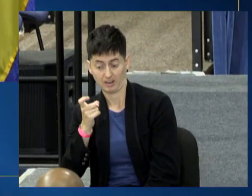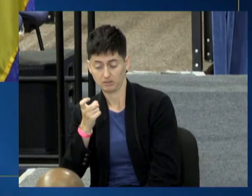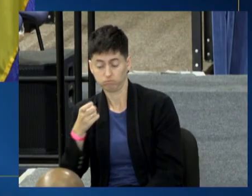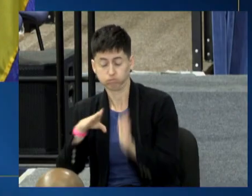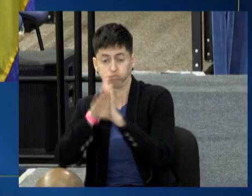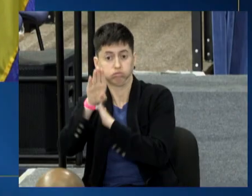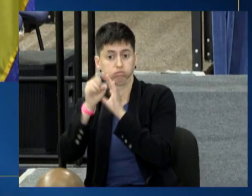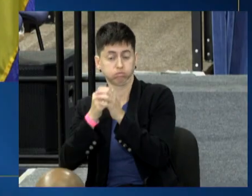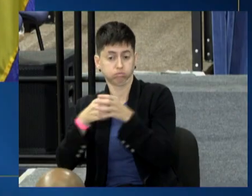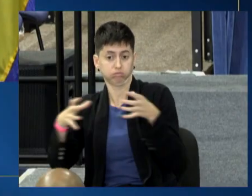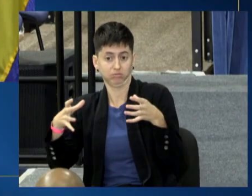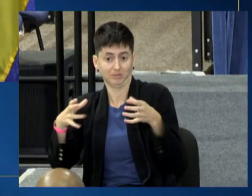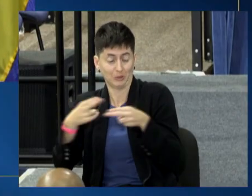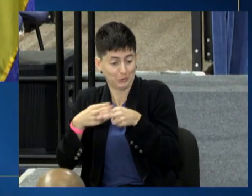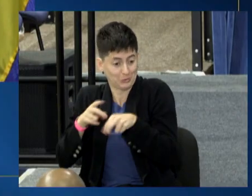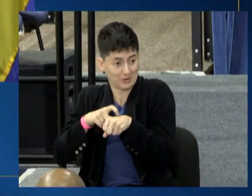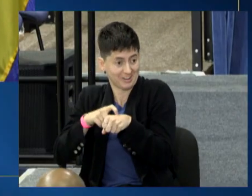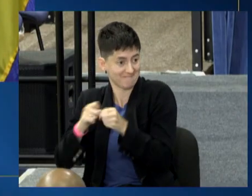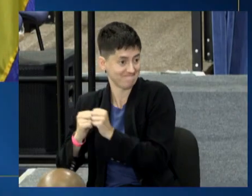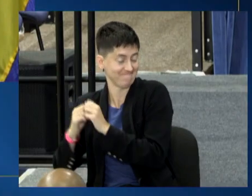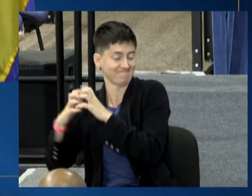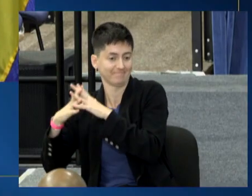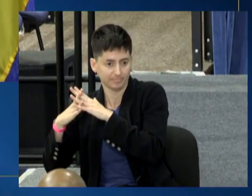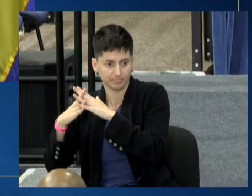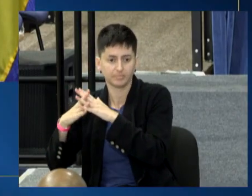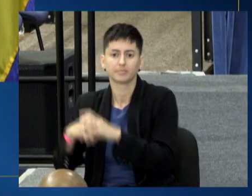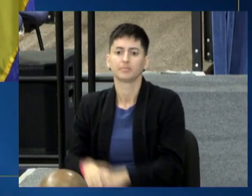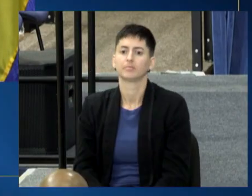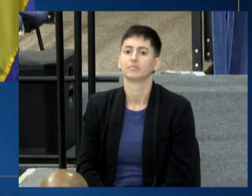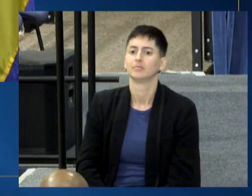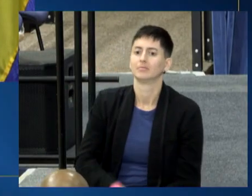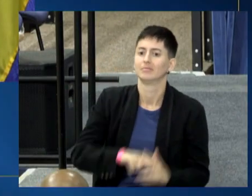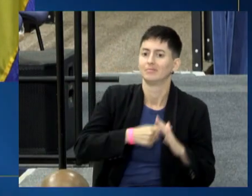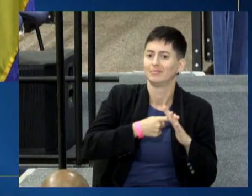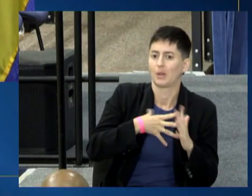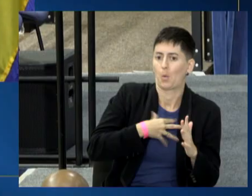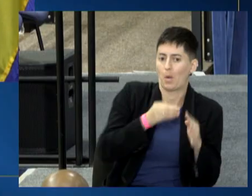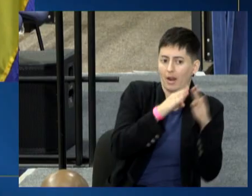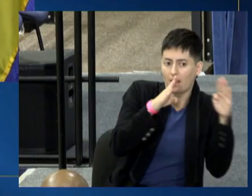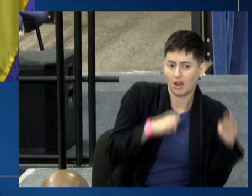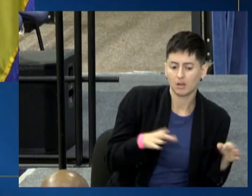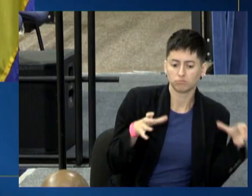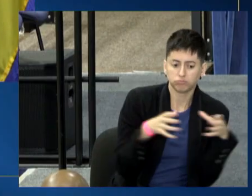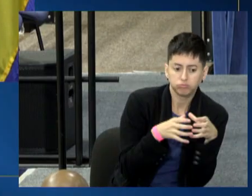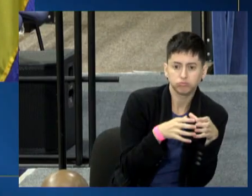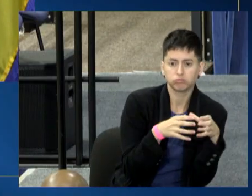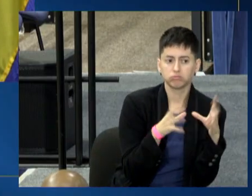smaller group last year at the White House, to today's much larger forum, CancerX has made huge